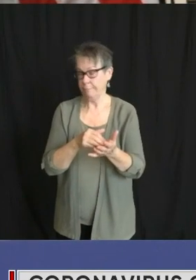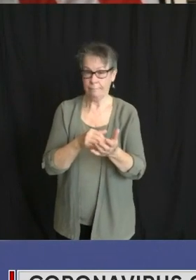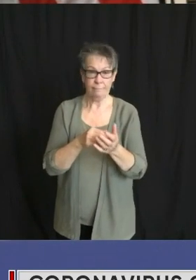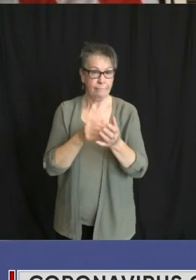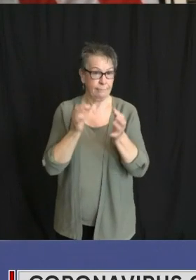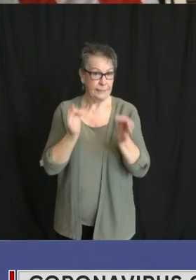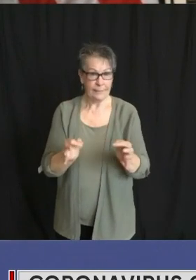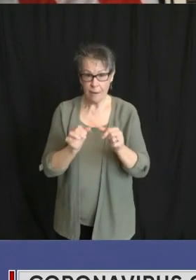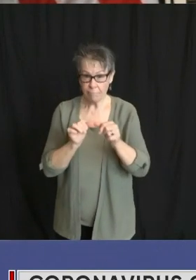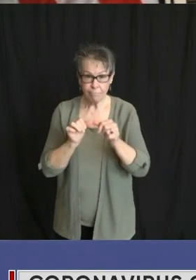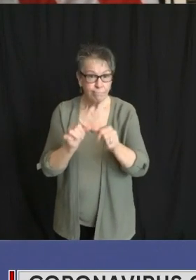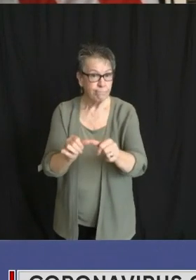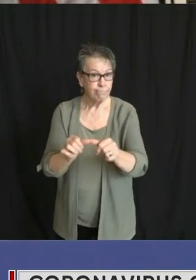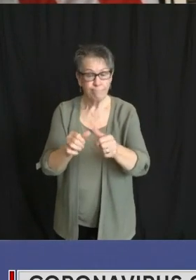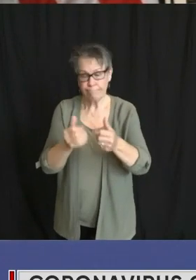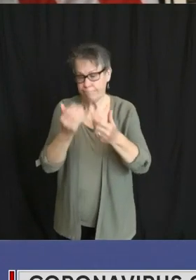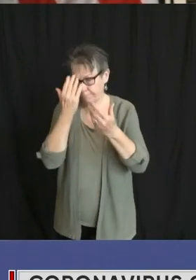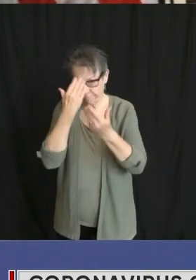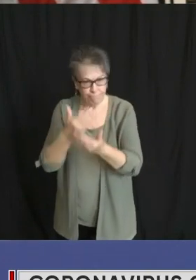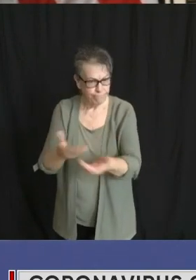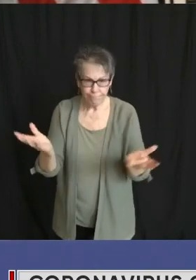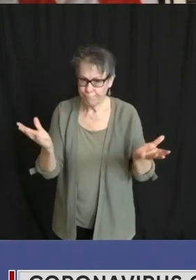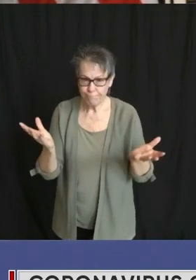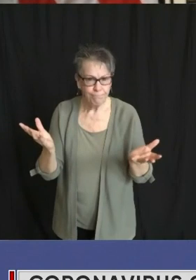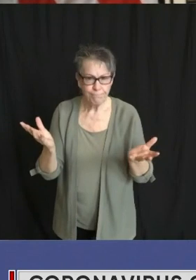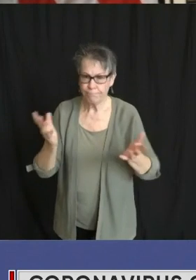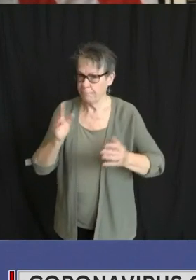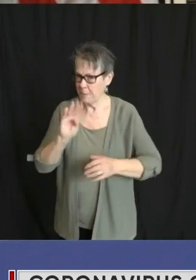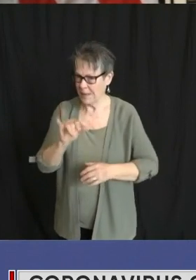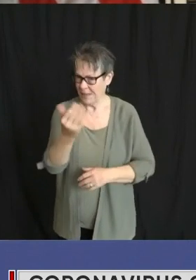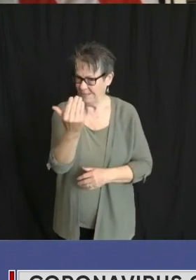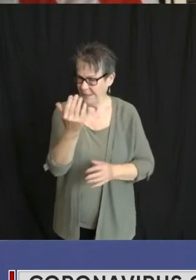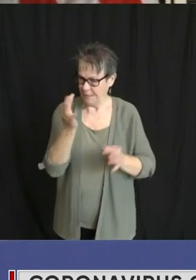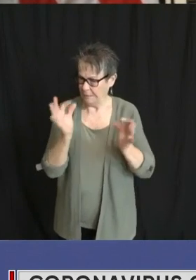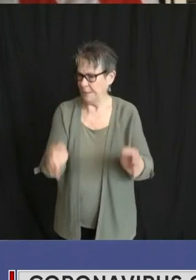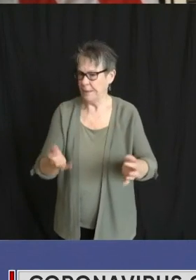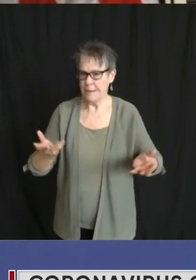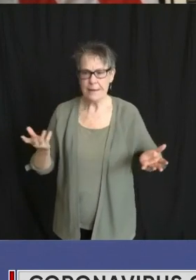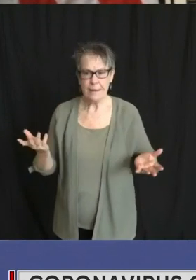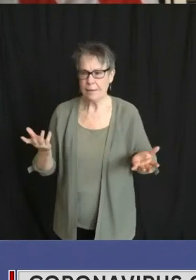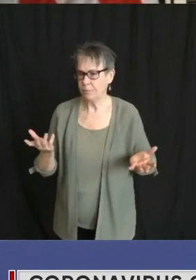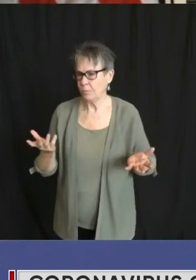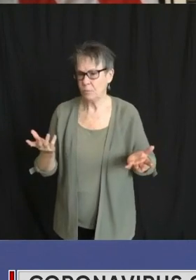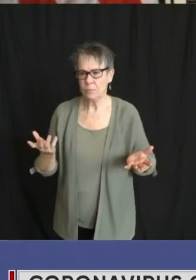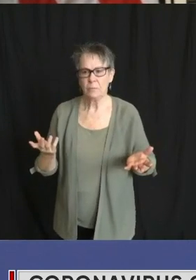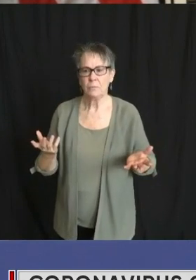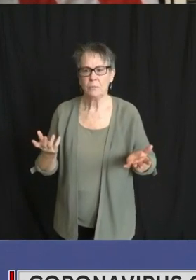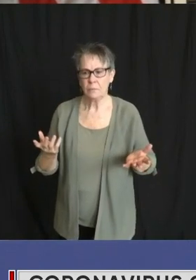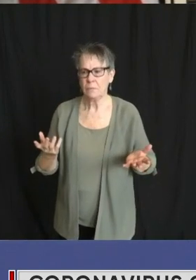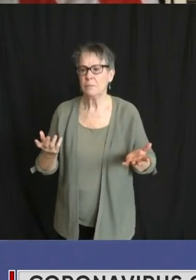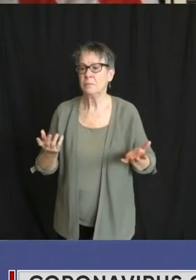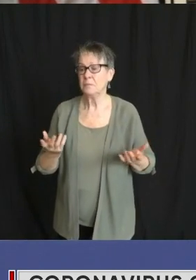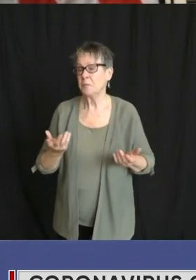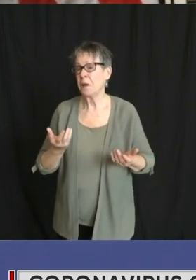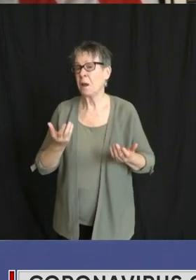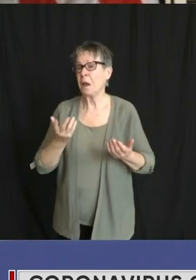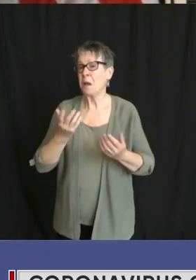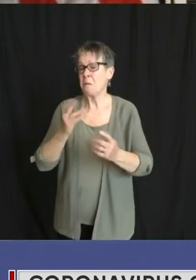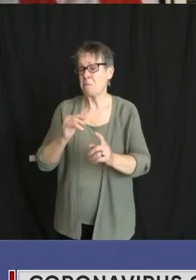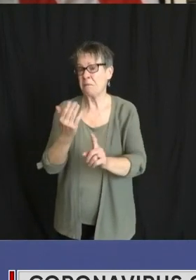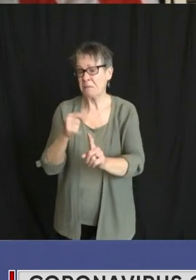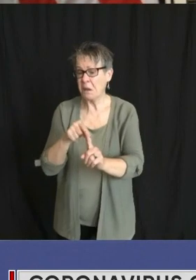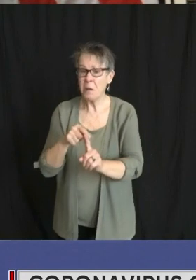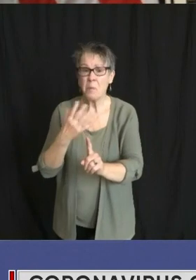REGARDLESS OF WHICH WAY WE GO,